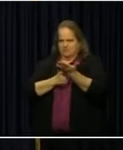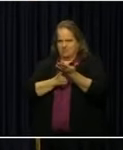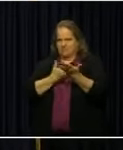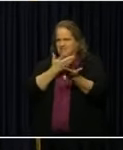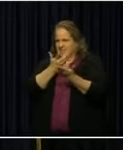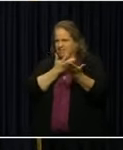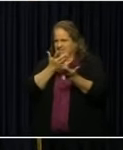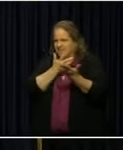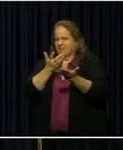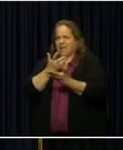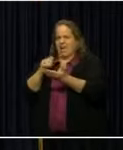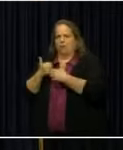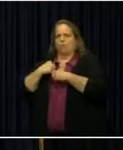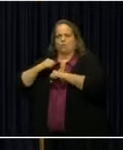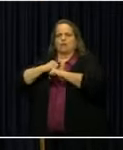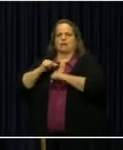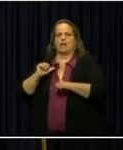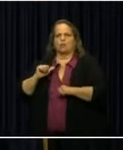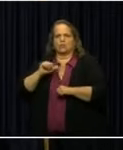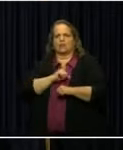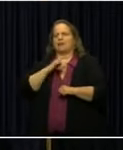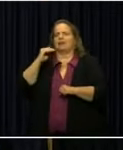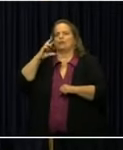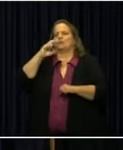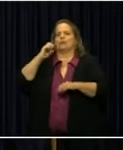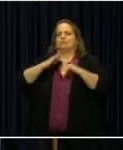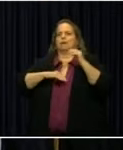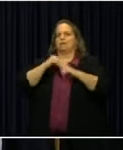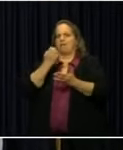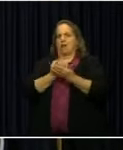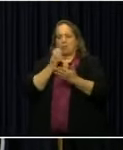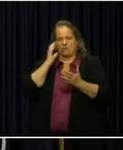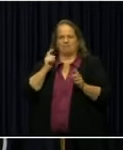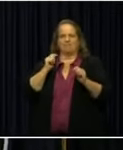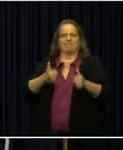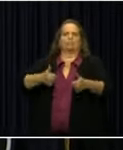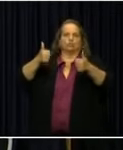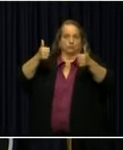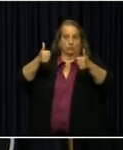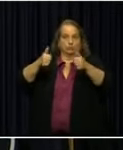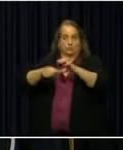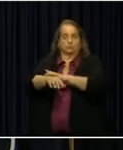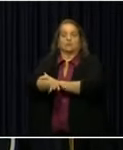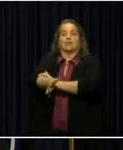CREATE DIVISIONS THERE. WE'RE GOING TO USE THE ACTUAL PAGES PUT TOGETHER.